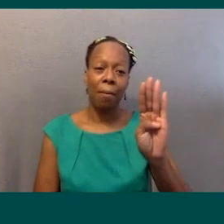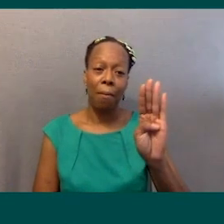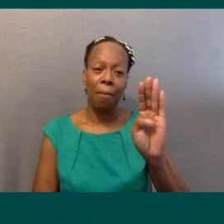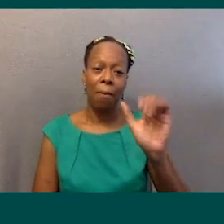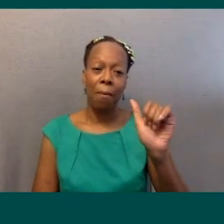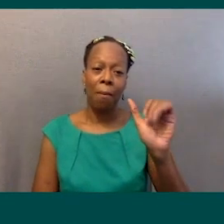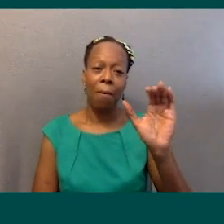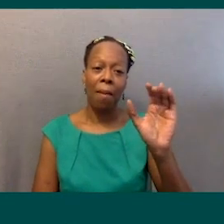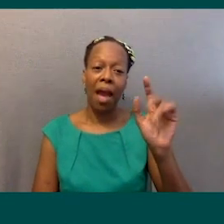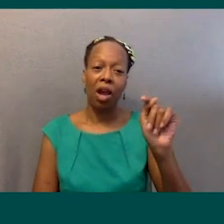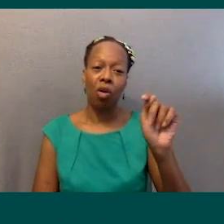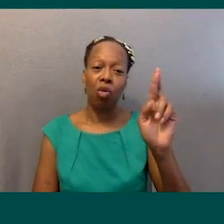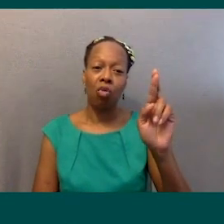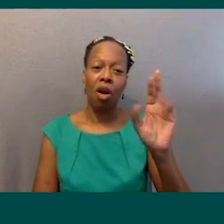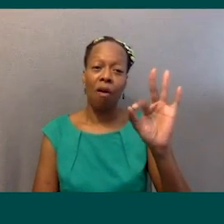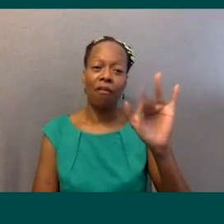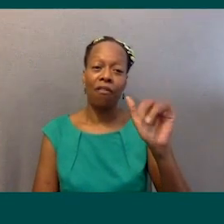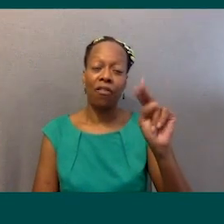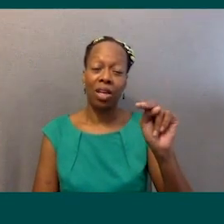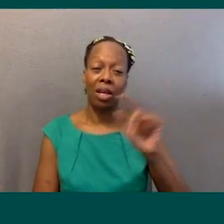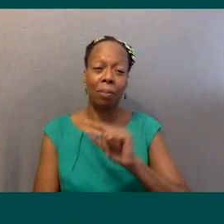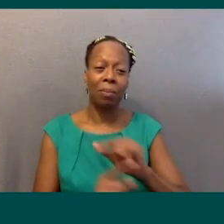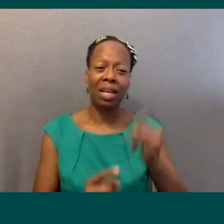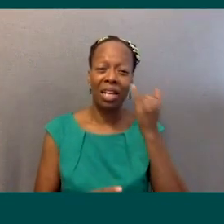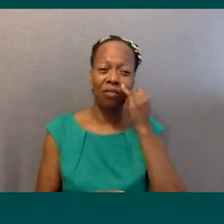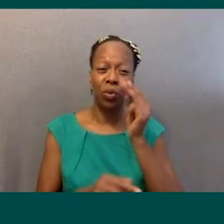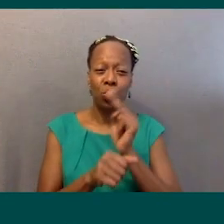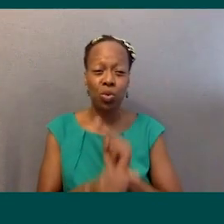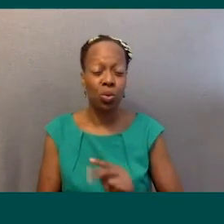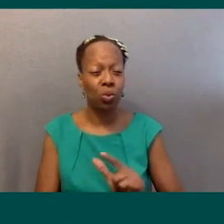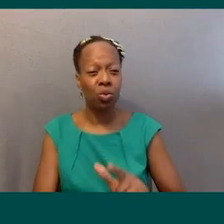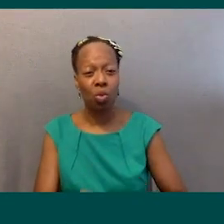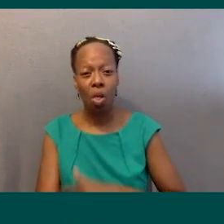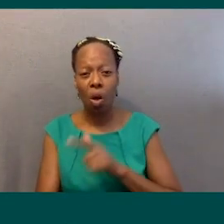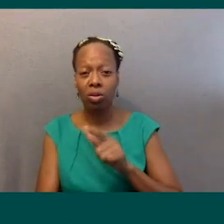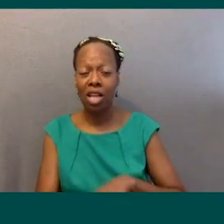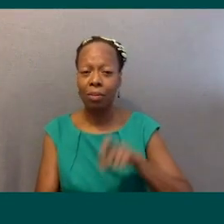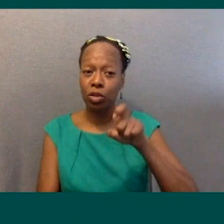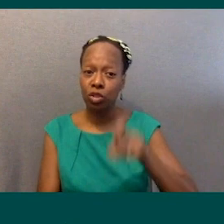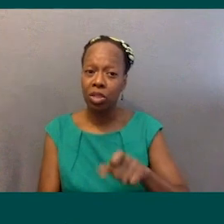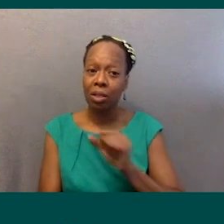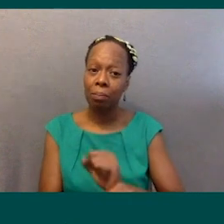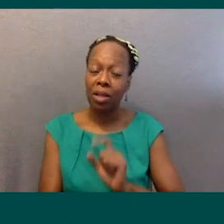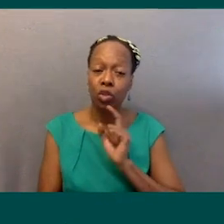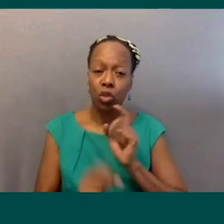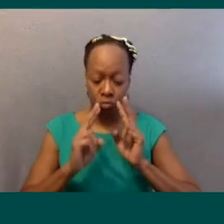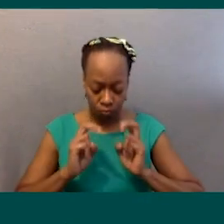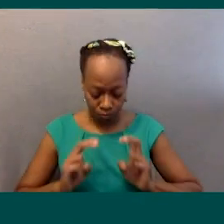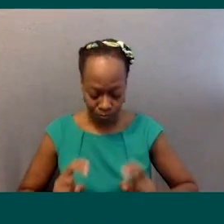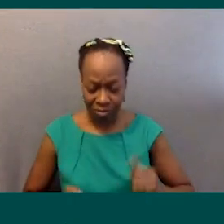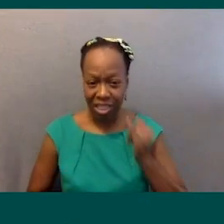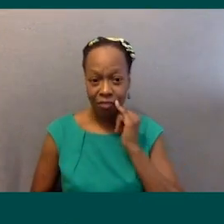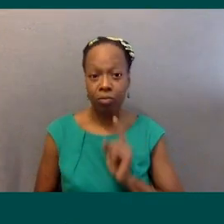you should reassess if this medication is really working. If this one doesn't work and you should keep off